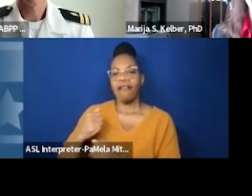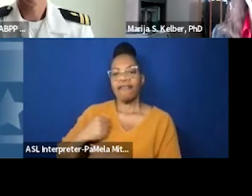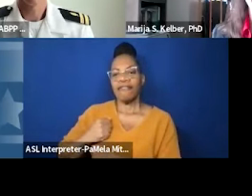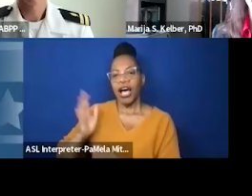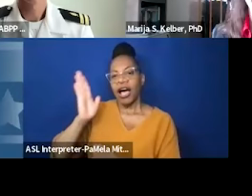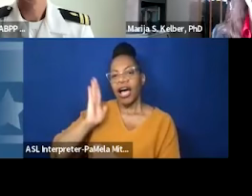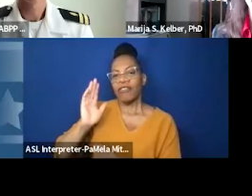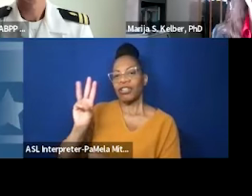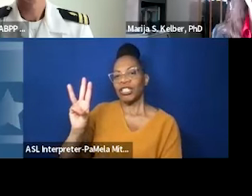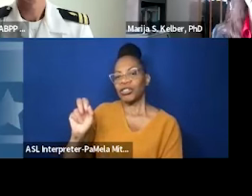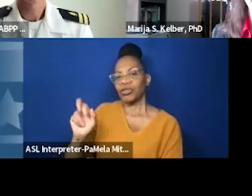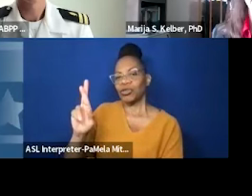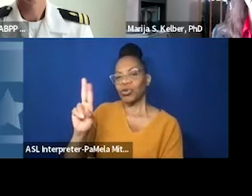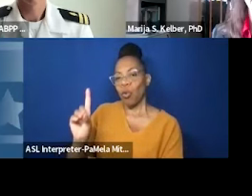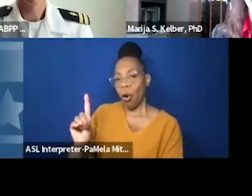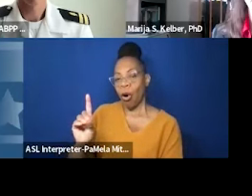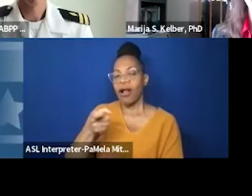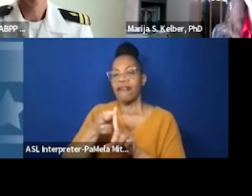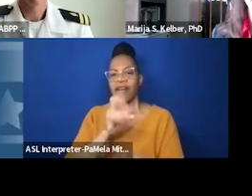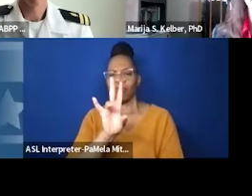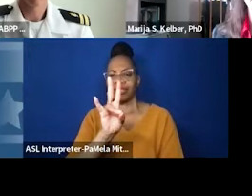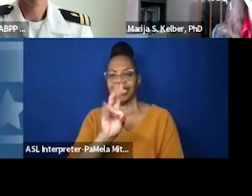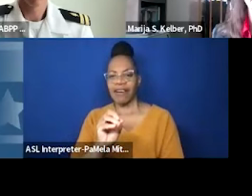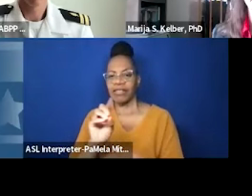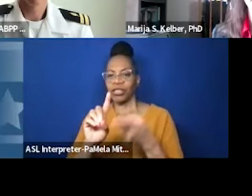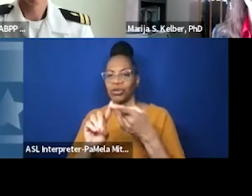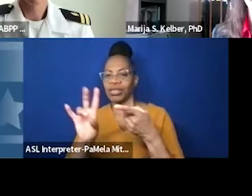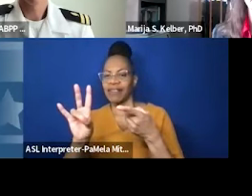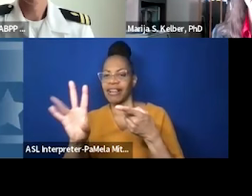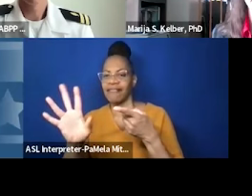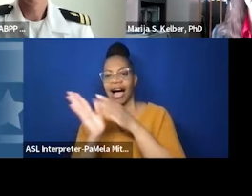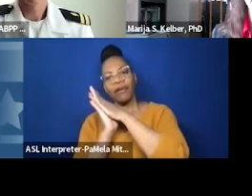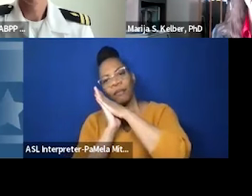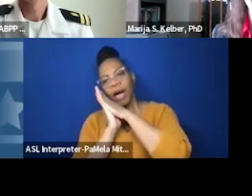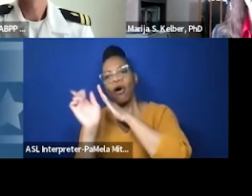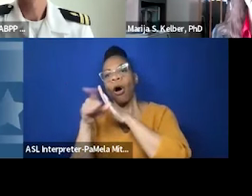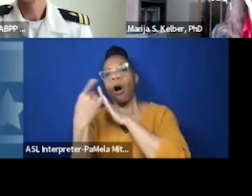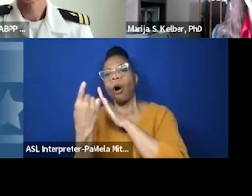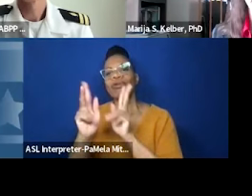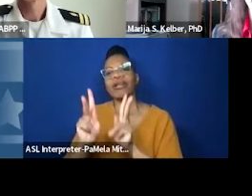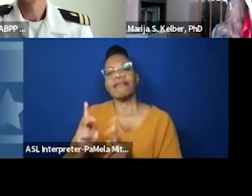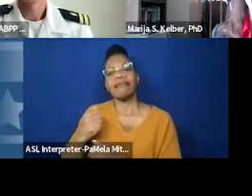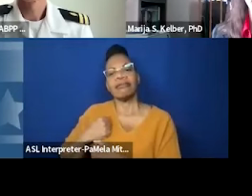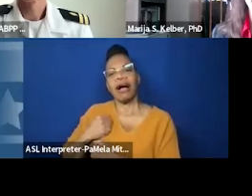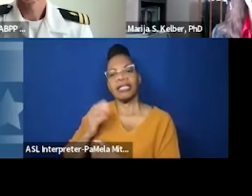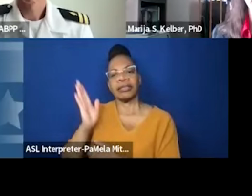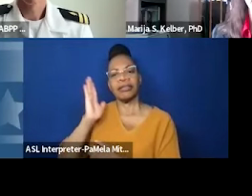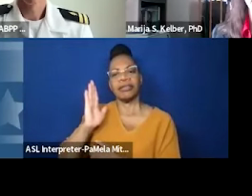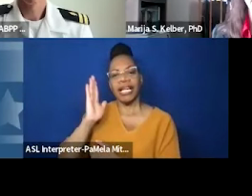I think it was 70-75 beds of just veterans. Veterans wards are cell blocks and community correctional facilities